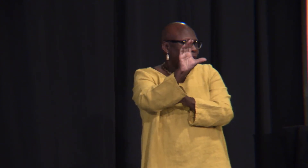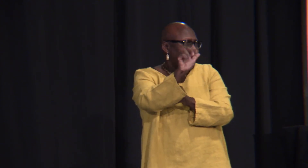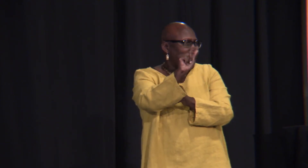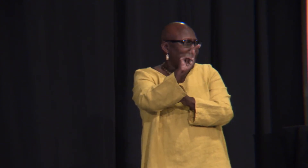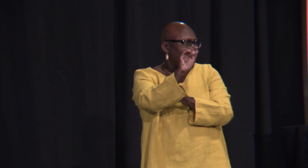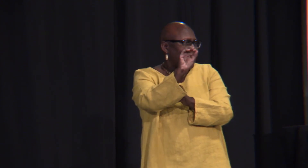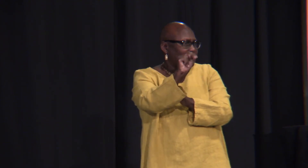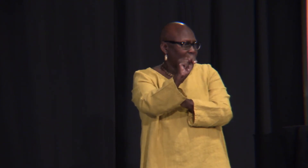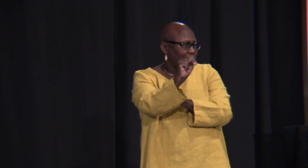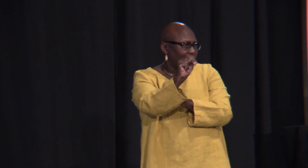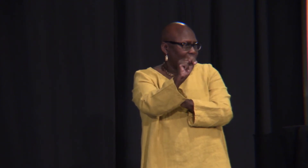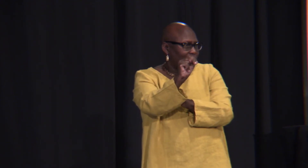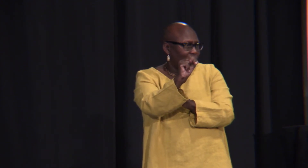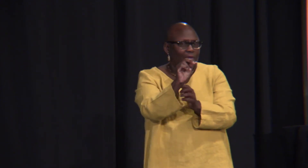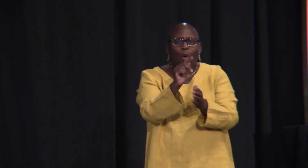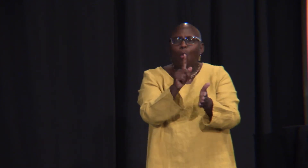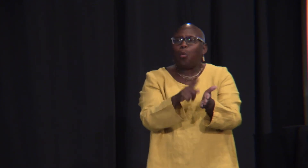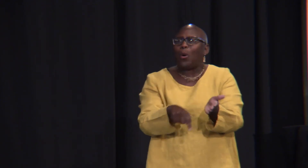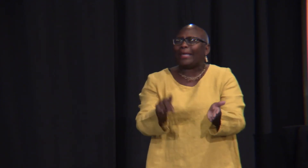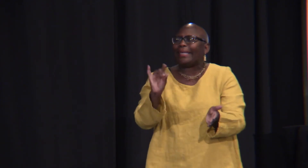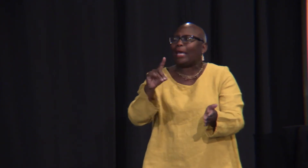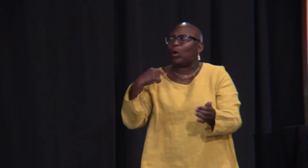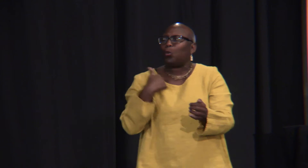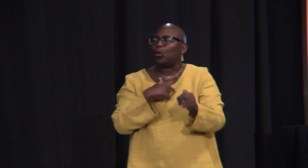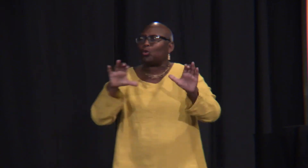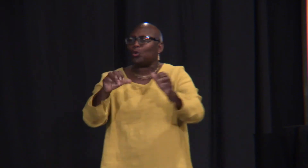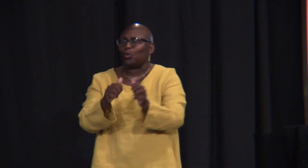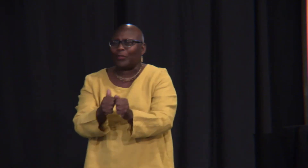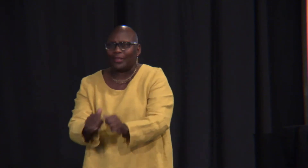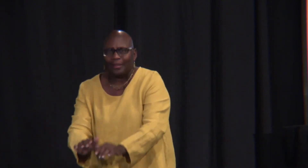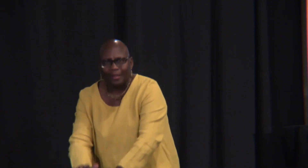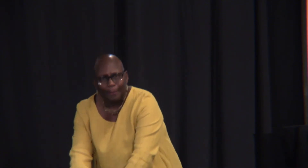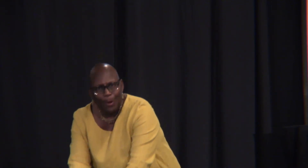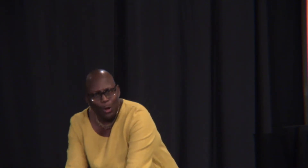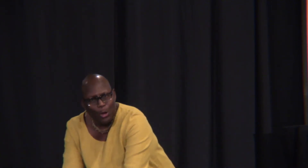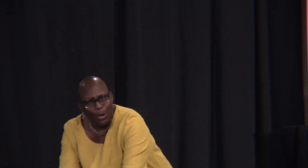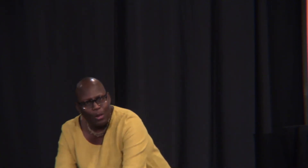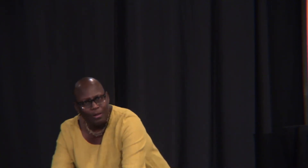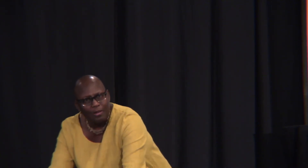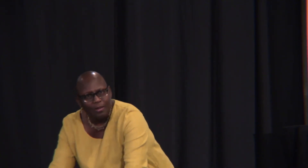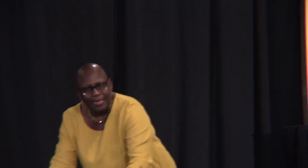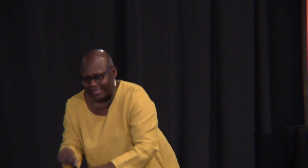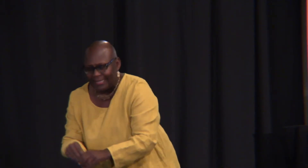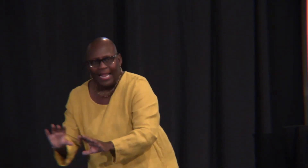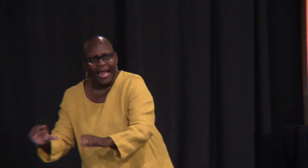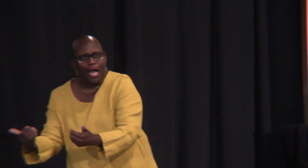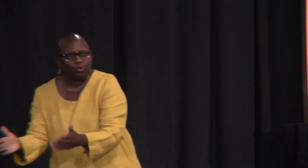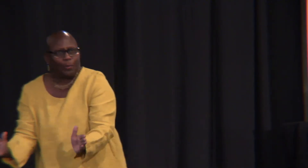Amy and I talked on and on about the cycle and how we believe the answer to